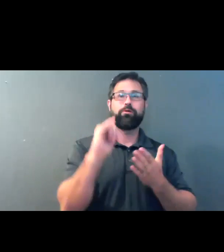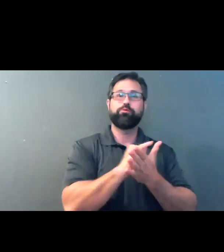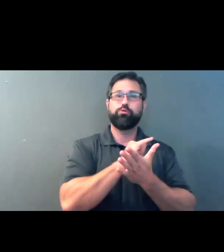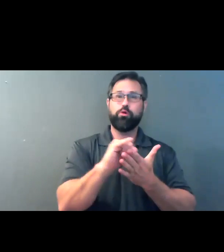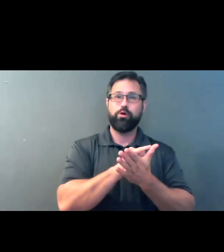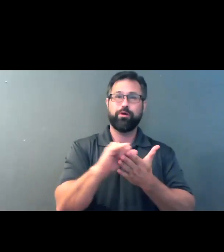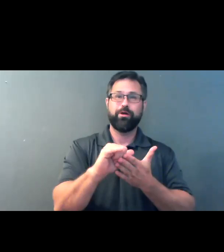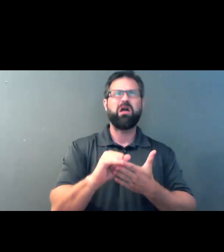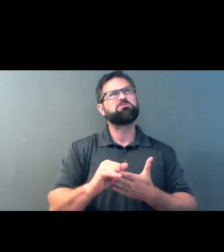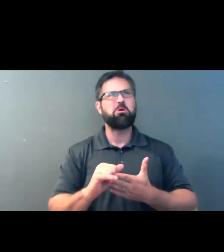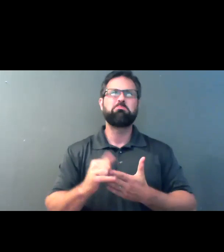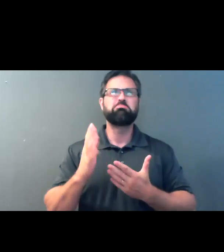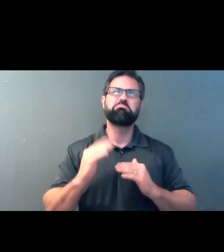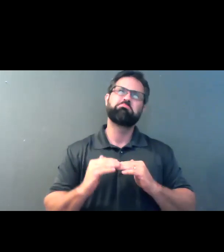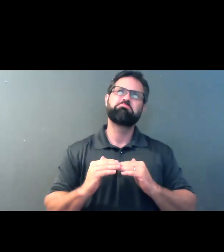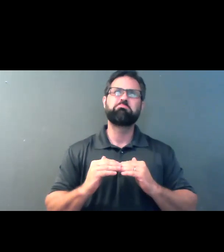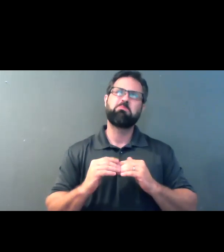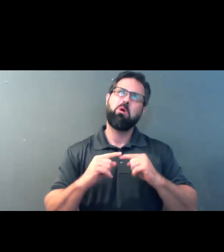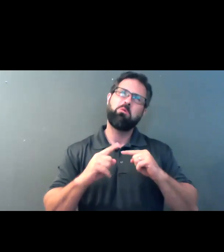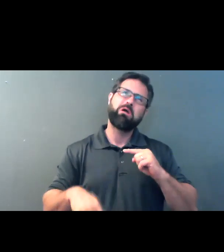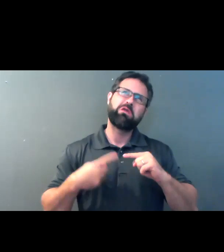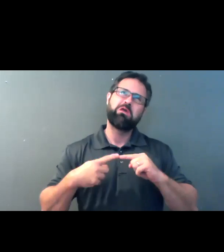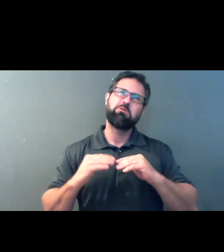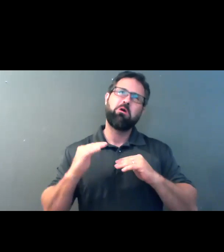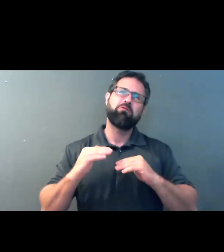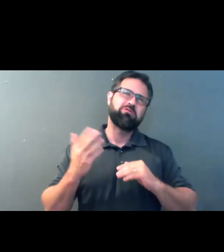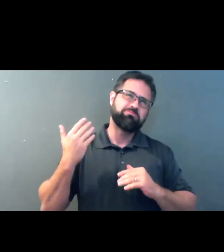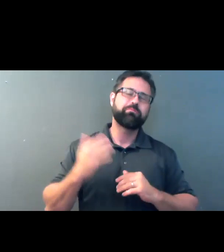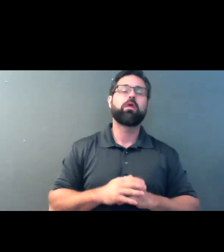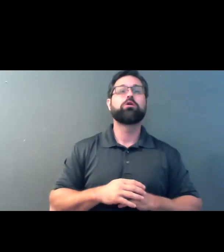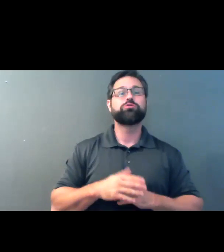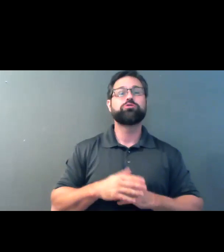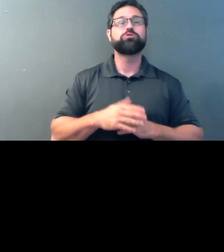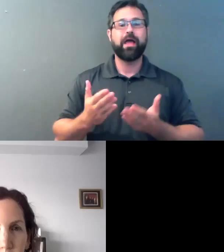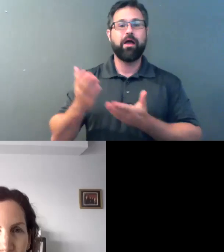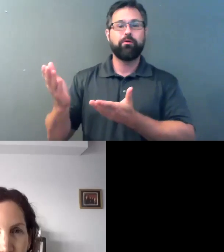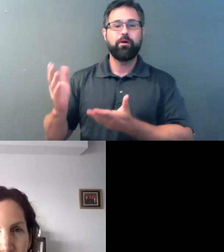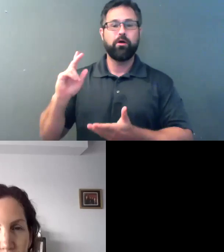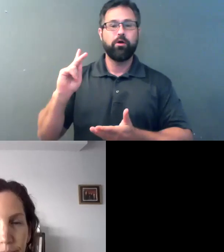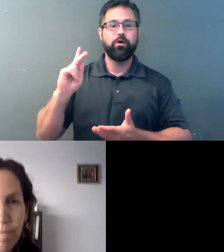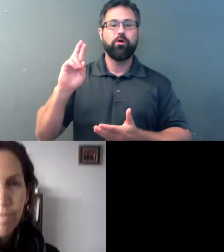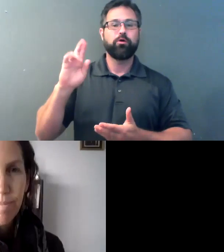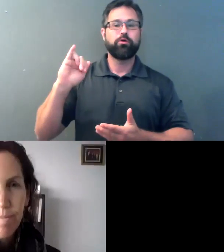and in so today we are joined by christine lang from the unicef disability team um